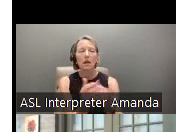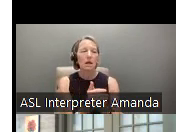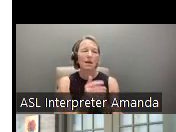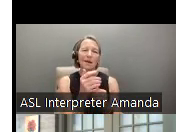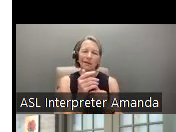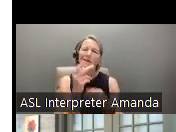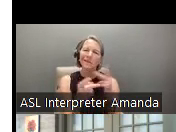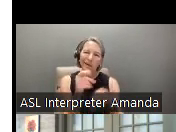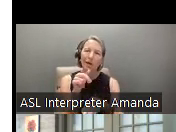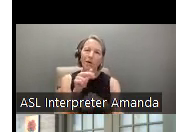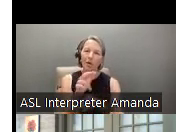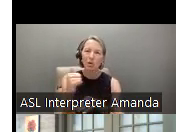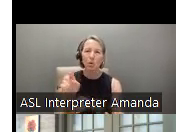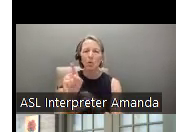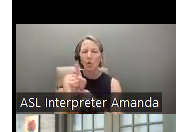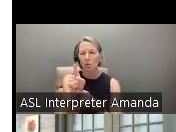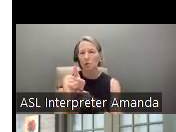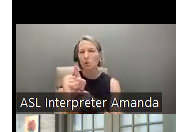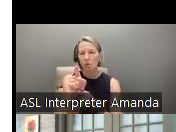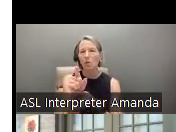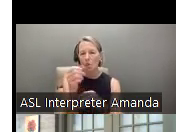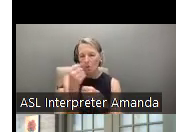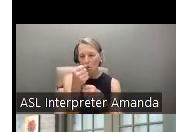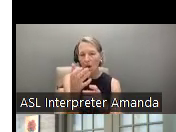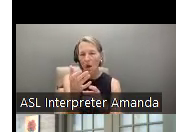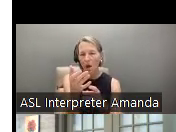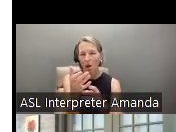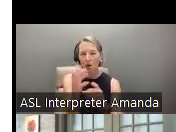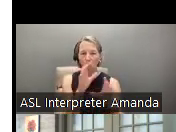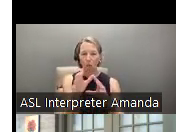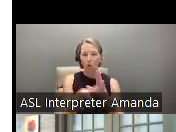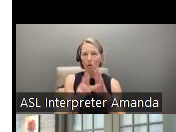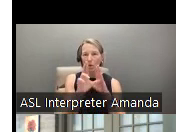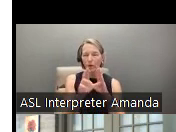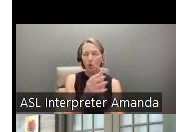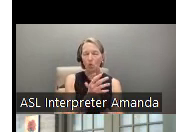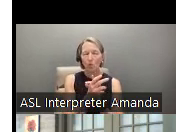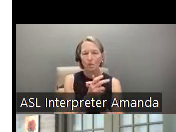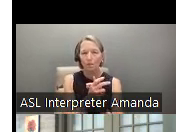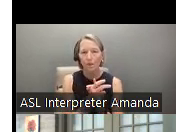types of referrals that we can also make when we're conducting a review next slide